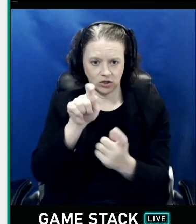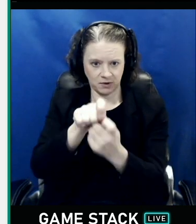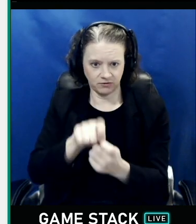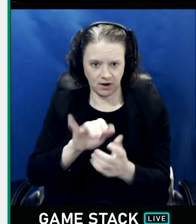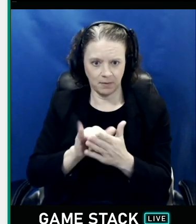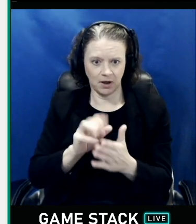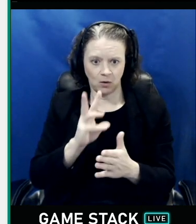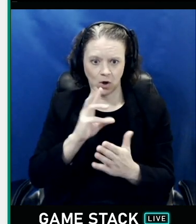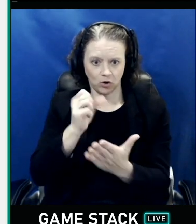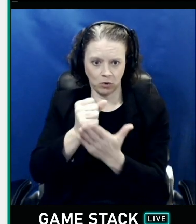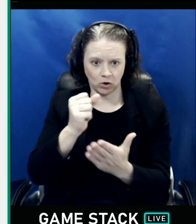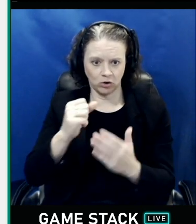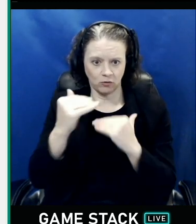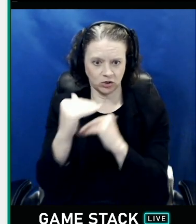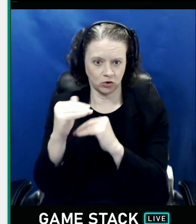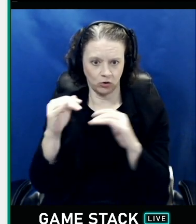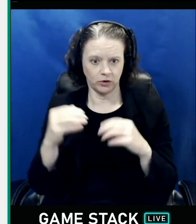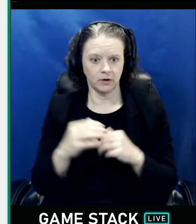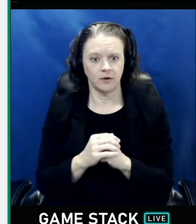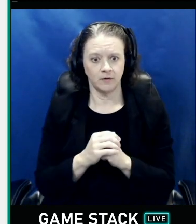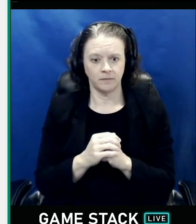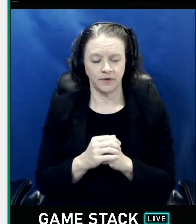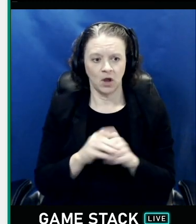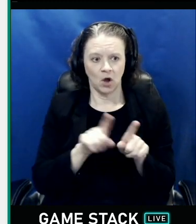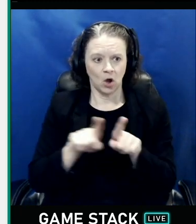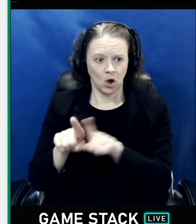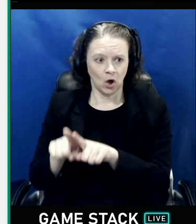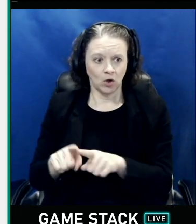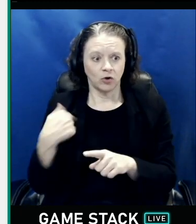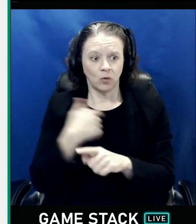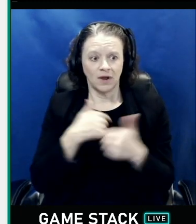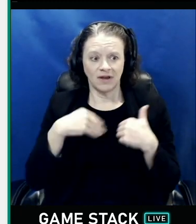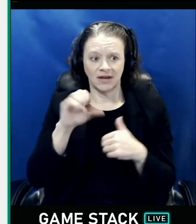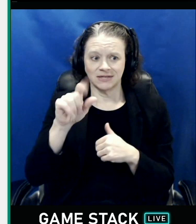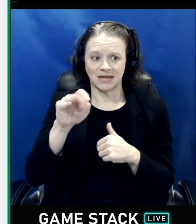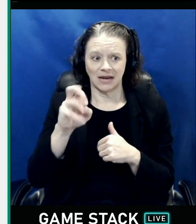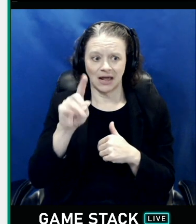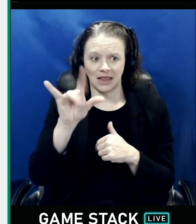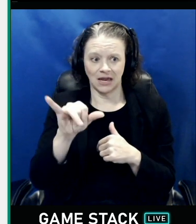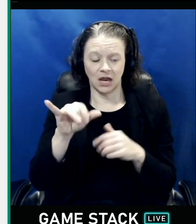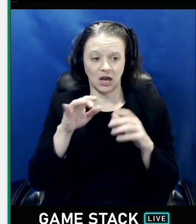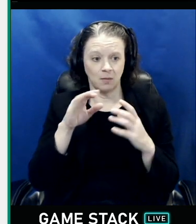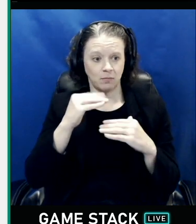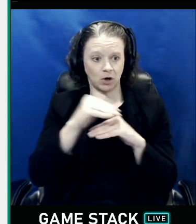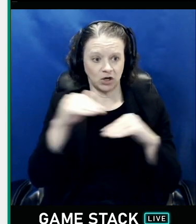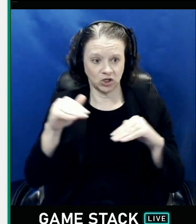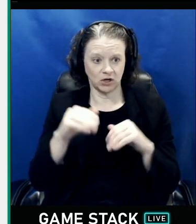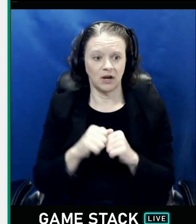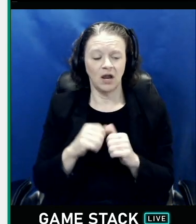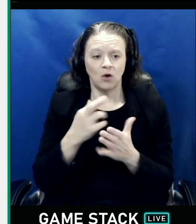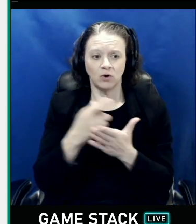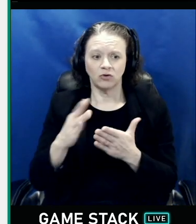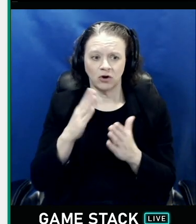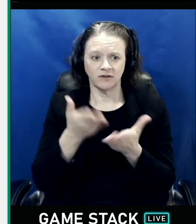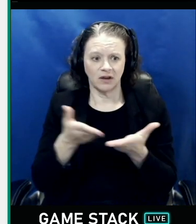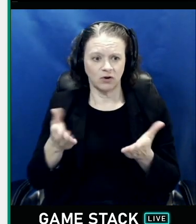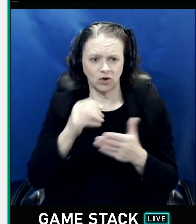Statically partitioned. Resource entries are partitioned when entering two-threaded mode. A thread may not use more resource entries than are